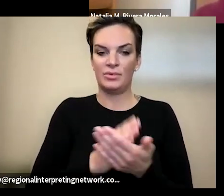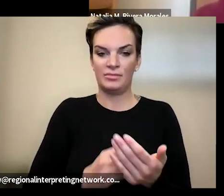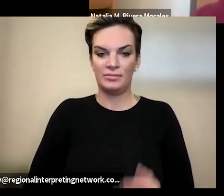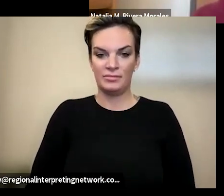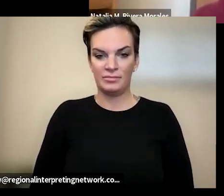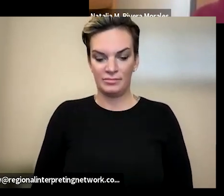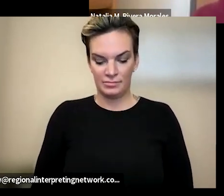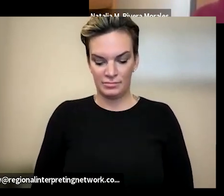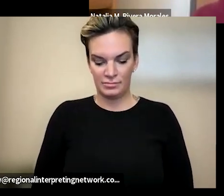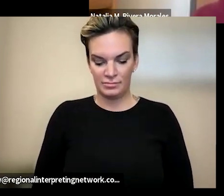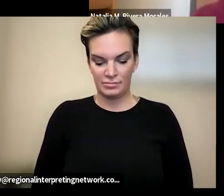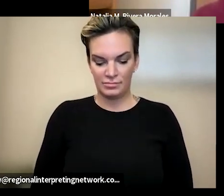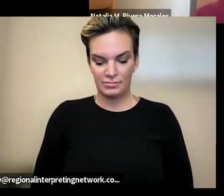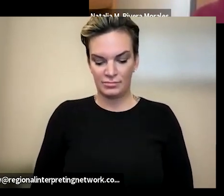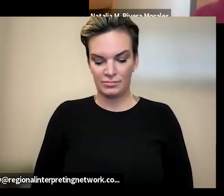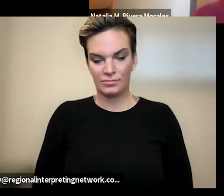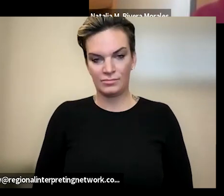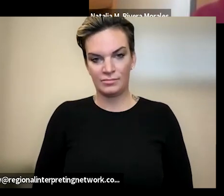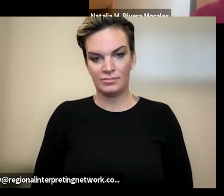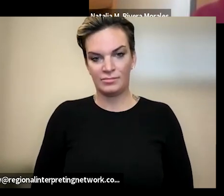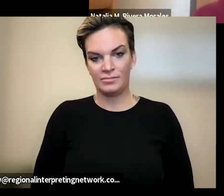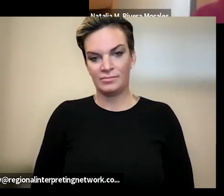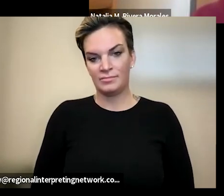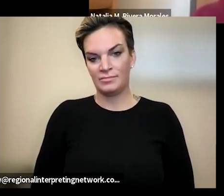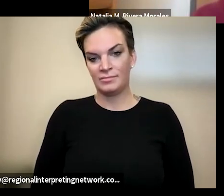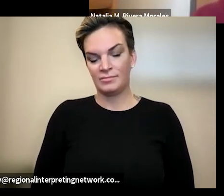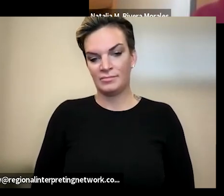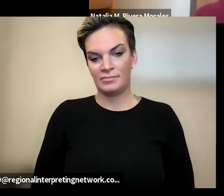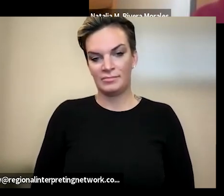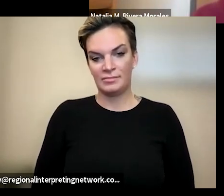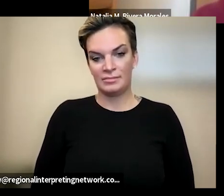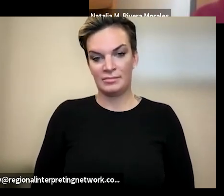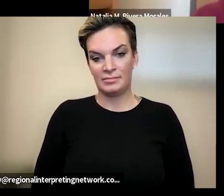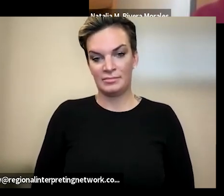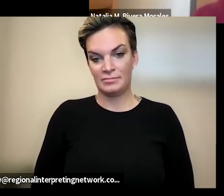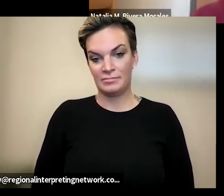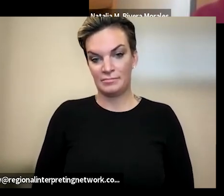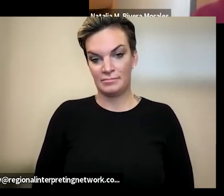and I've spent time doing this, is troll the internet for any kind of organization that